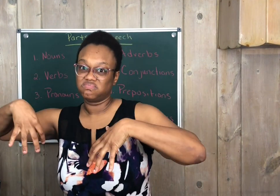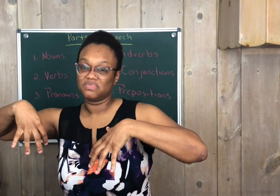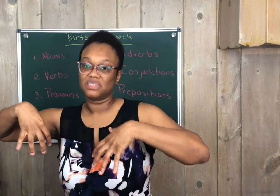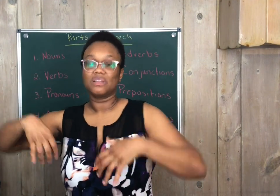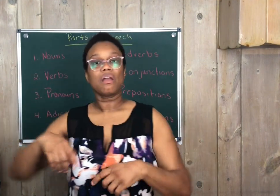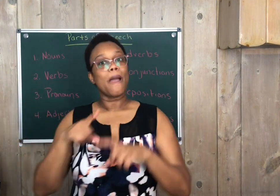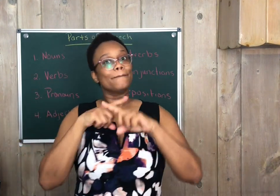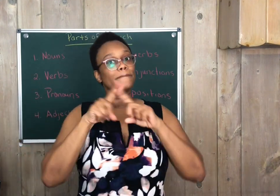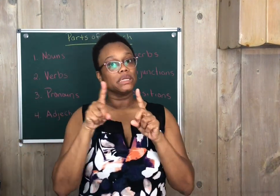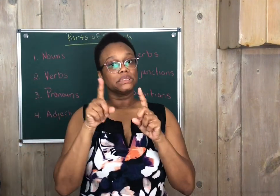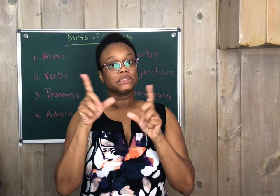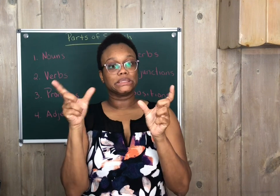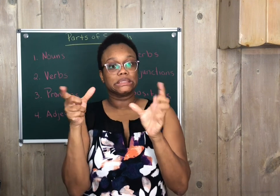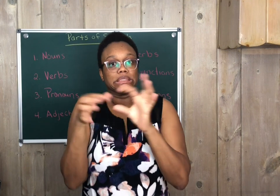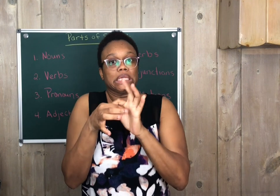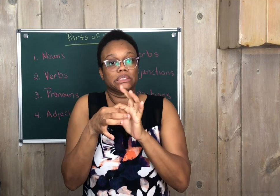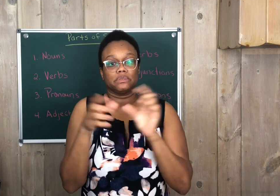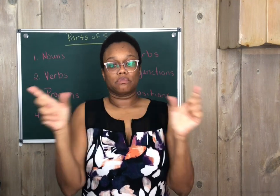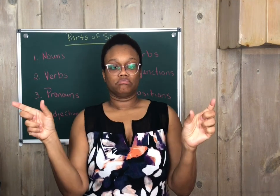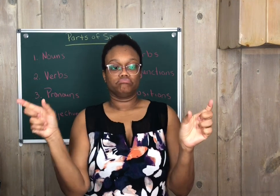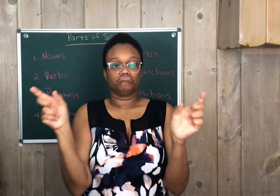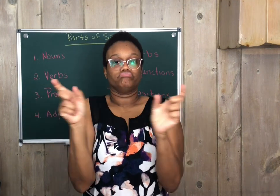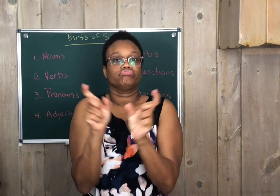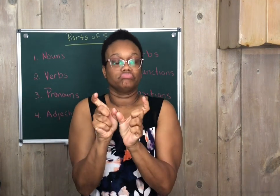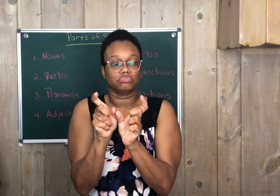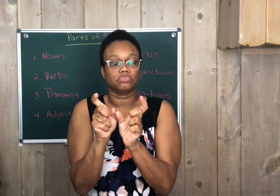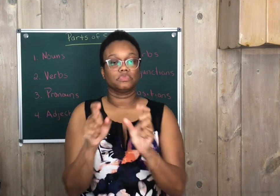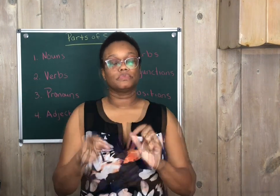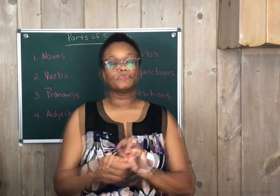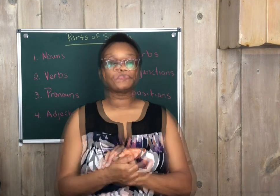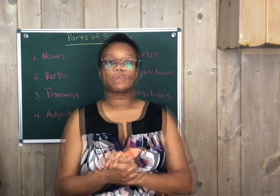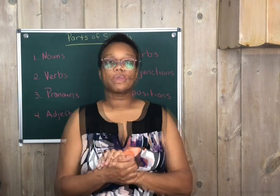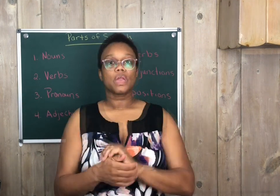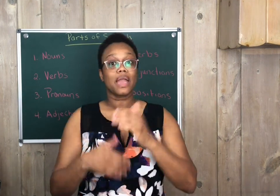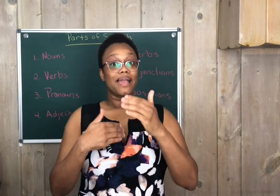It's raining but connects those two clauses